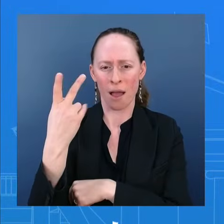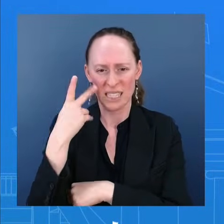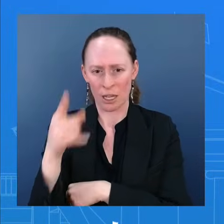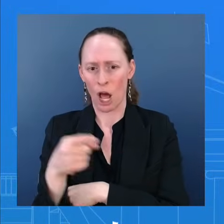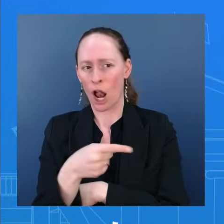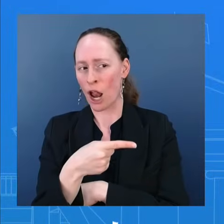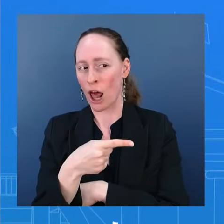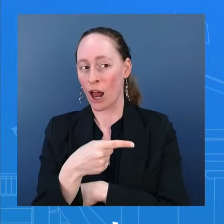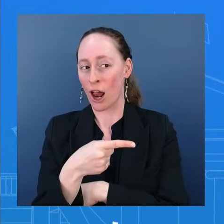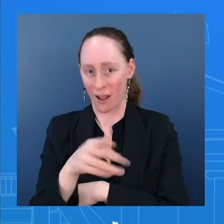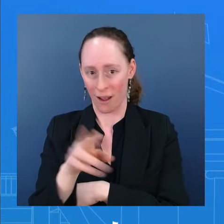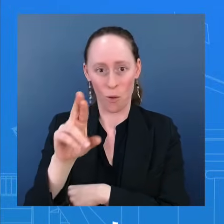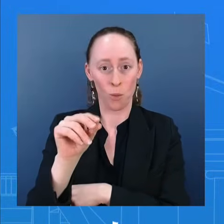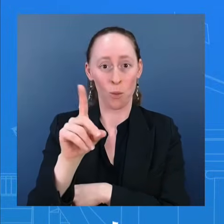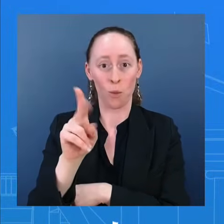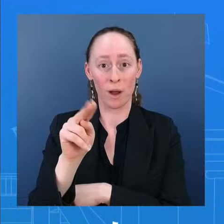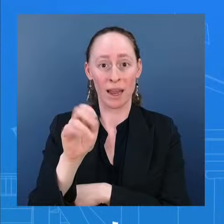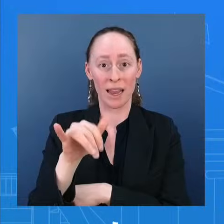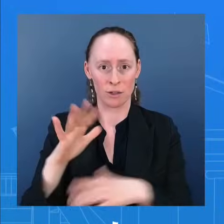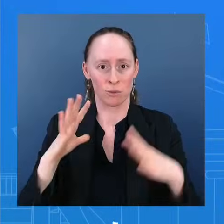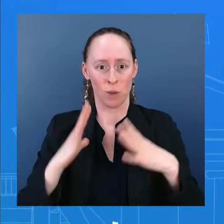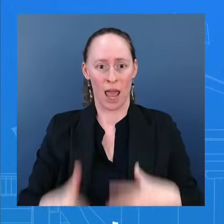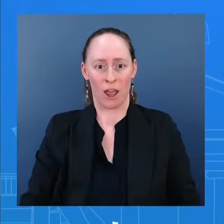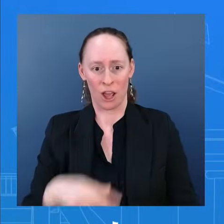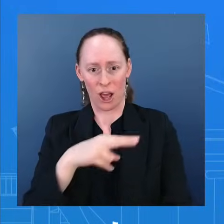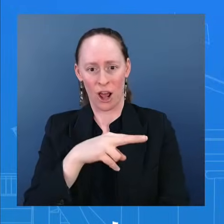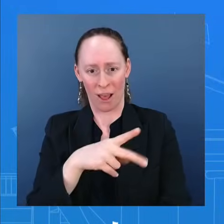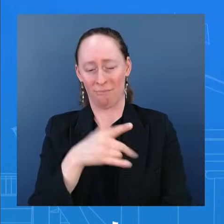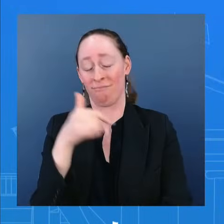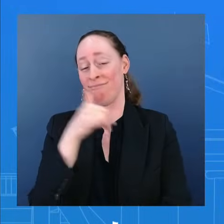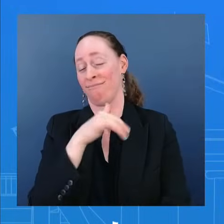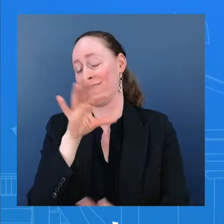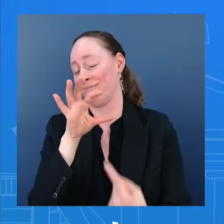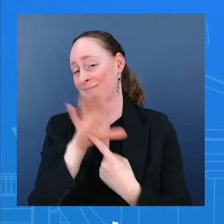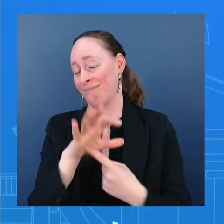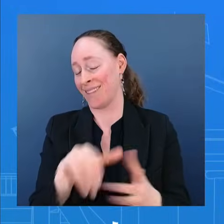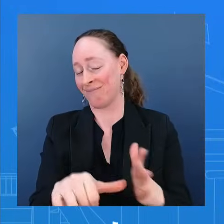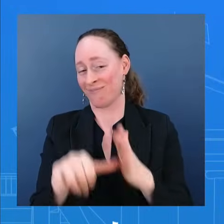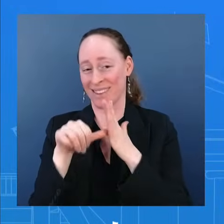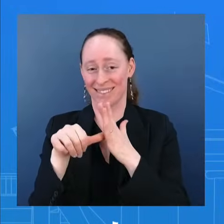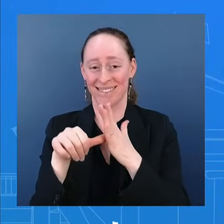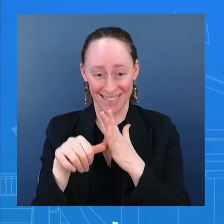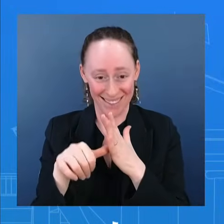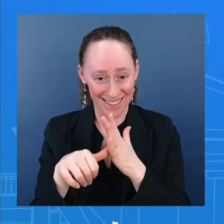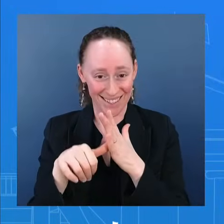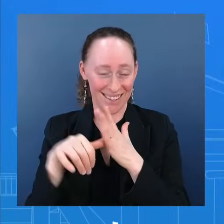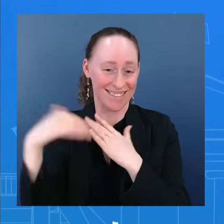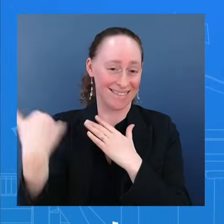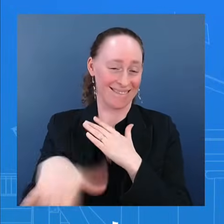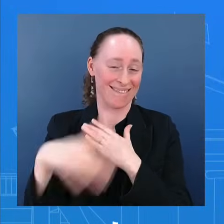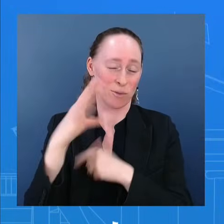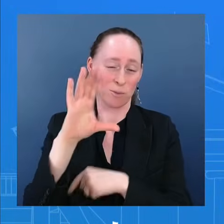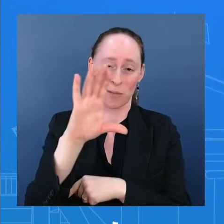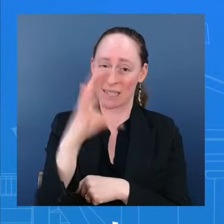The amazing Christmas gear you got going on, sir, and the tie and all of it. It looks good. The Press: Thank you. Thank you so much.